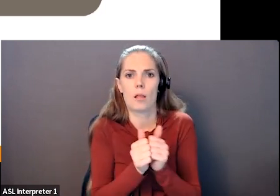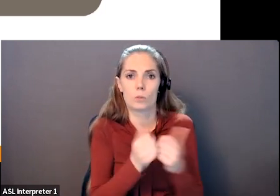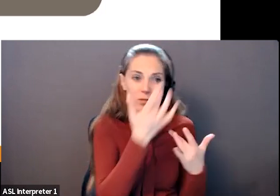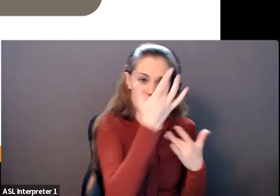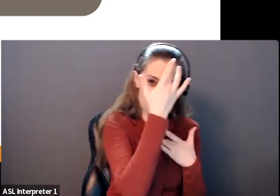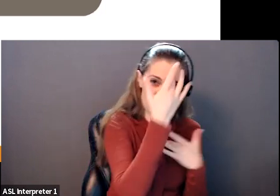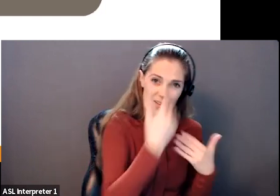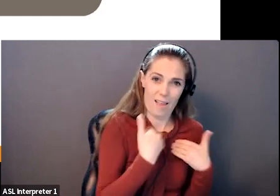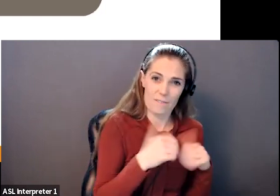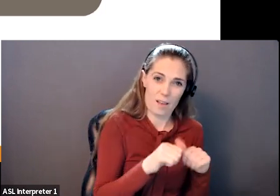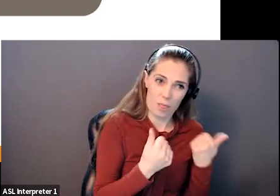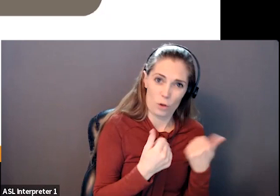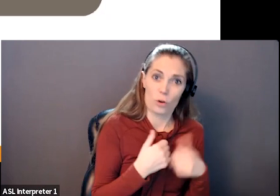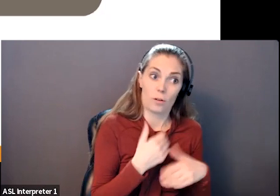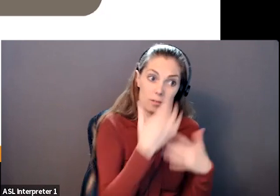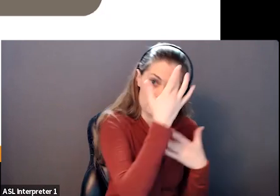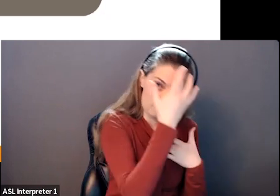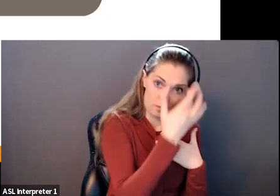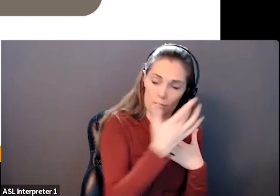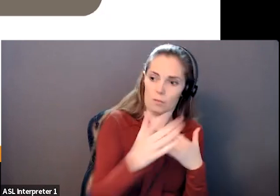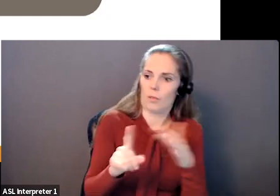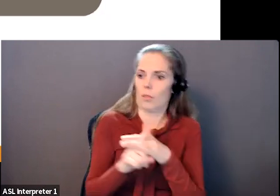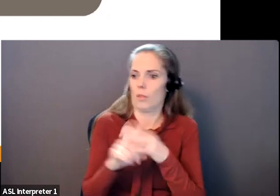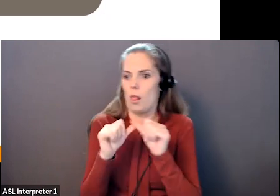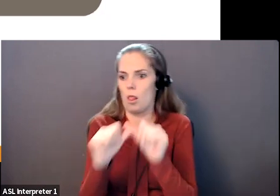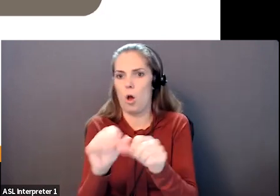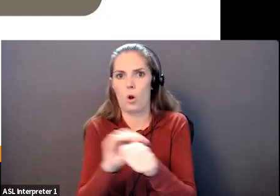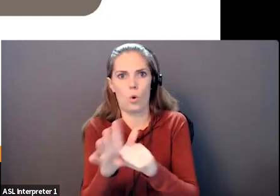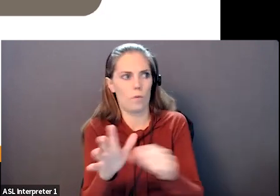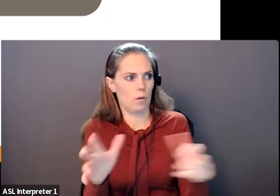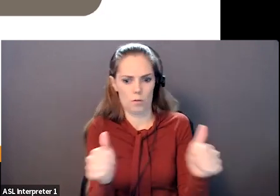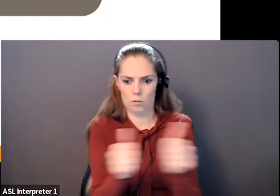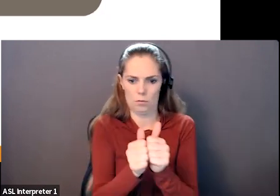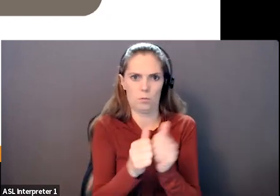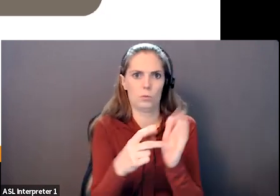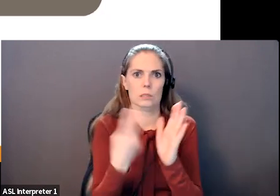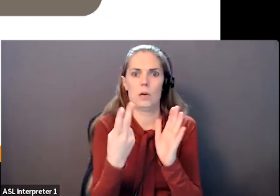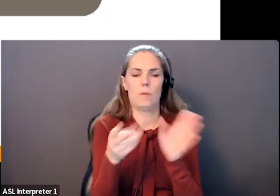just a reality and I would say last but certainly not least say this is the most important barrier